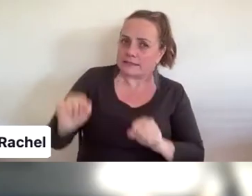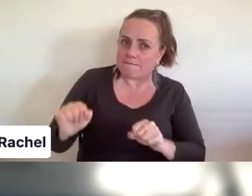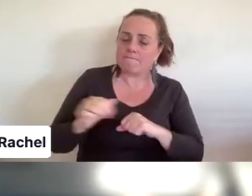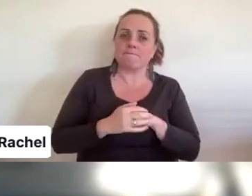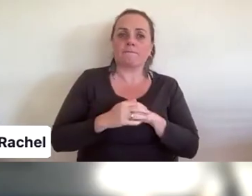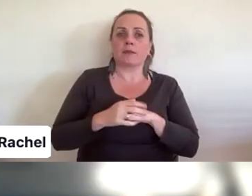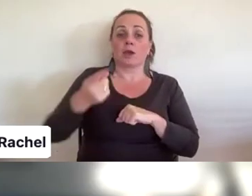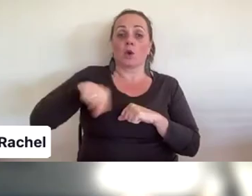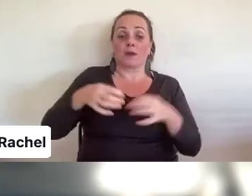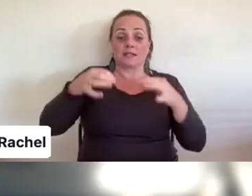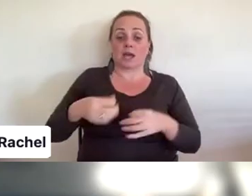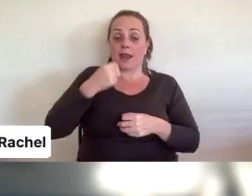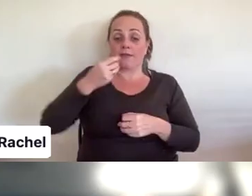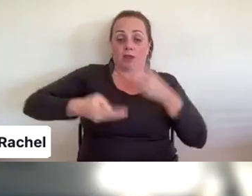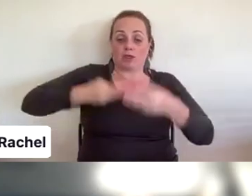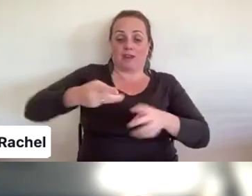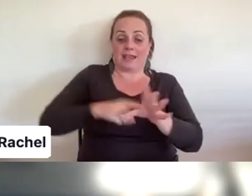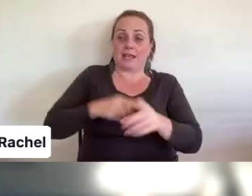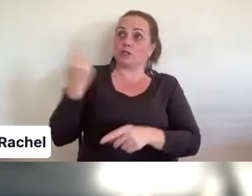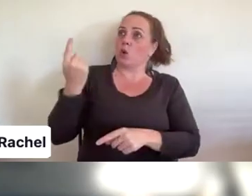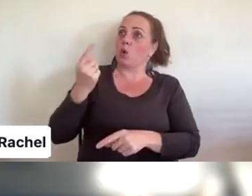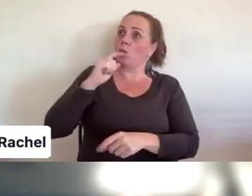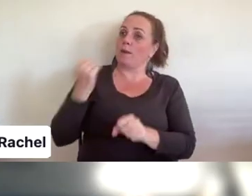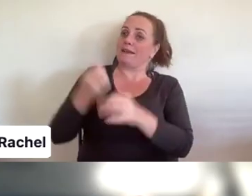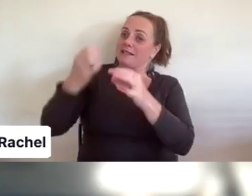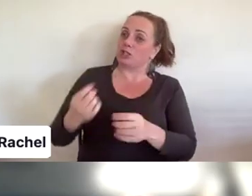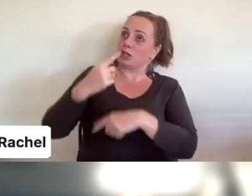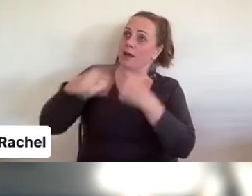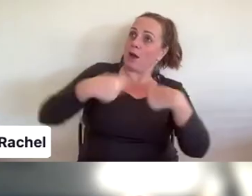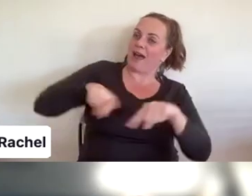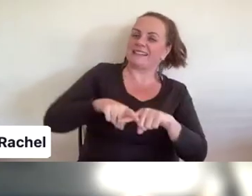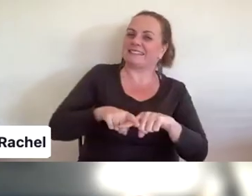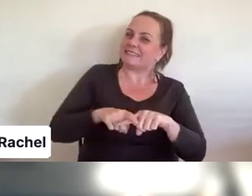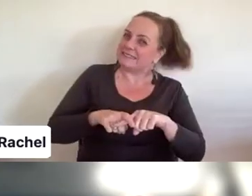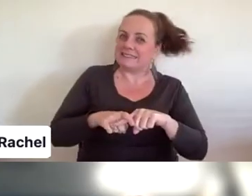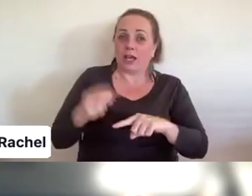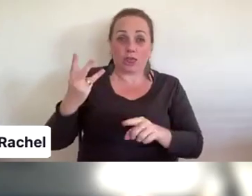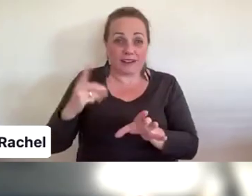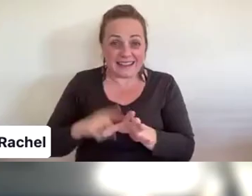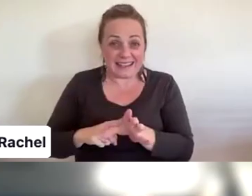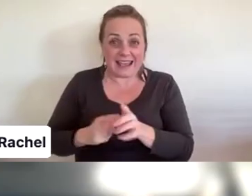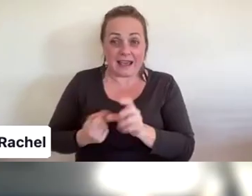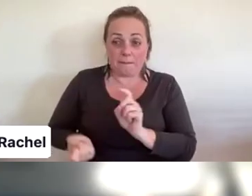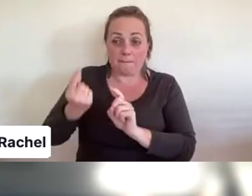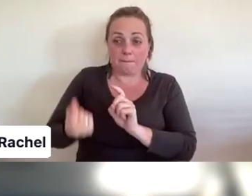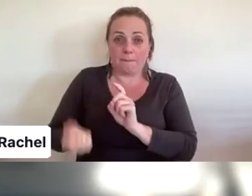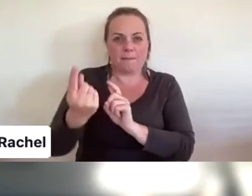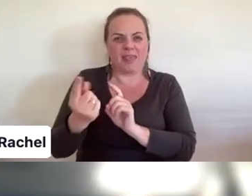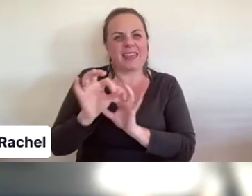three years who decides for us, we know that's not the fullness of democracy. So while we need